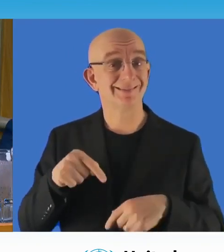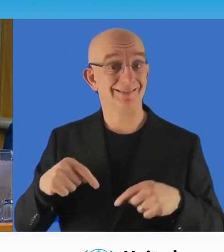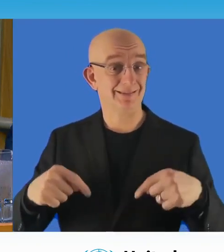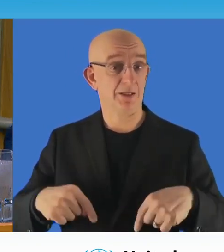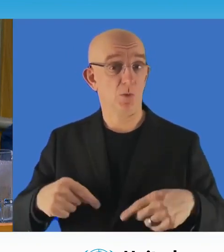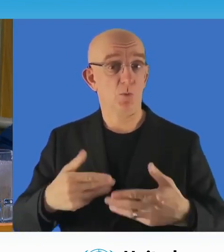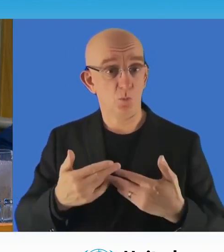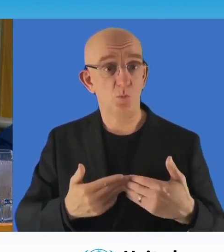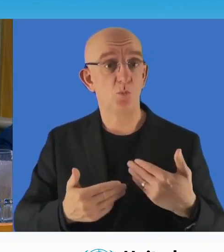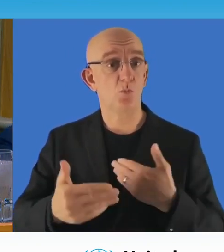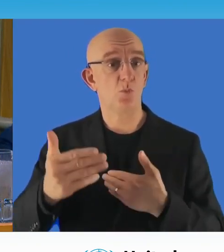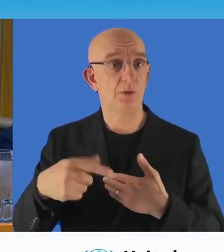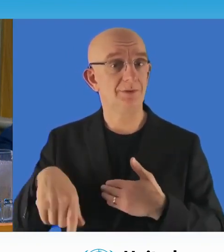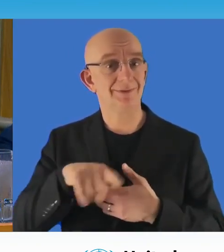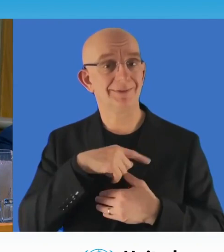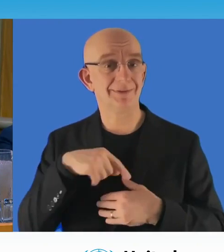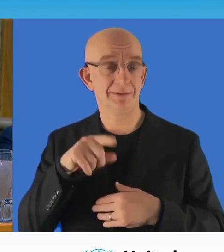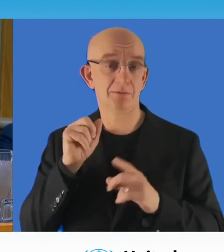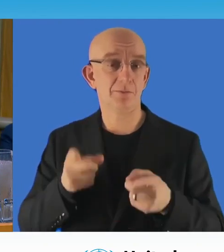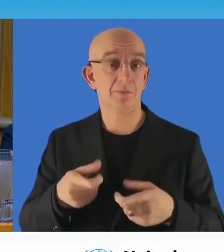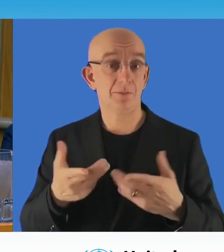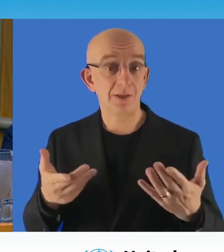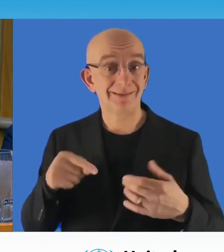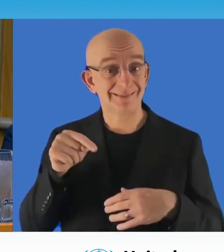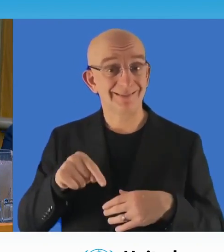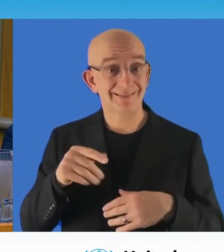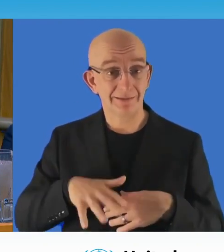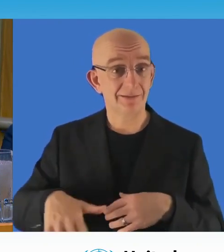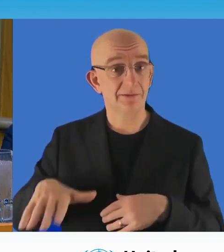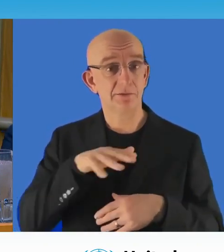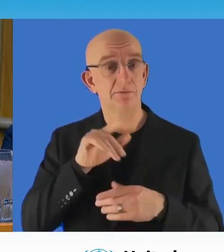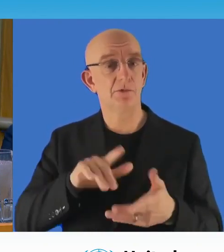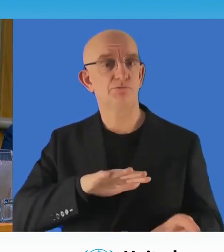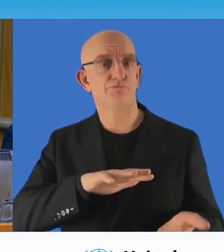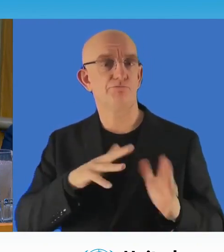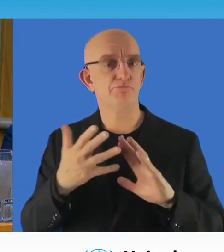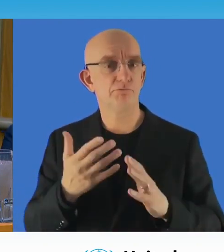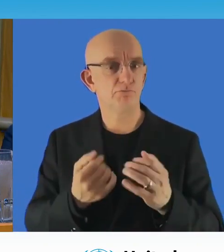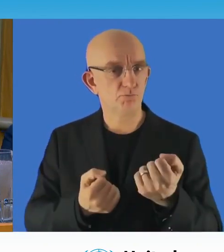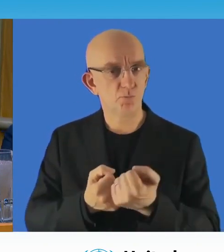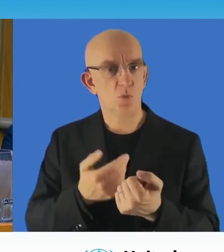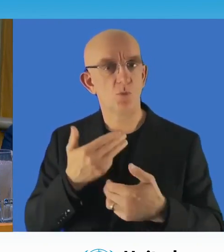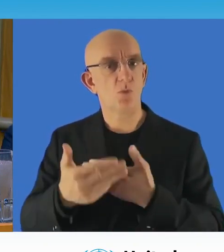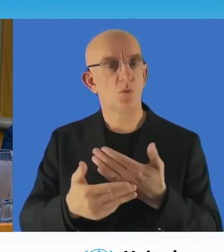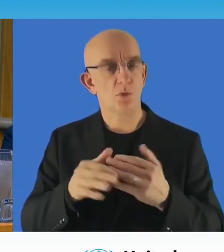into care and support systems that fully respect the rights of persons with disabilities women and